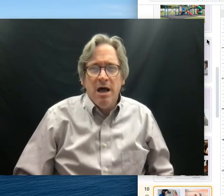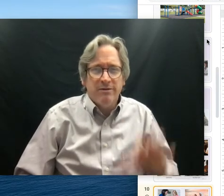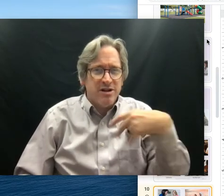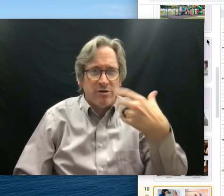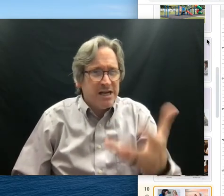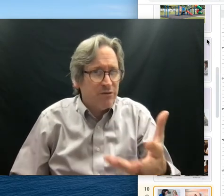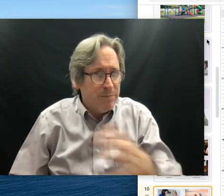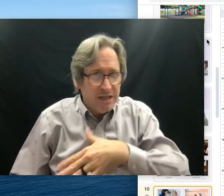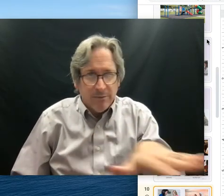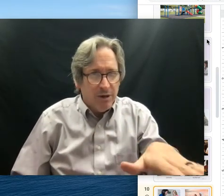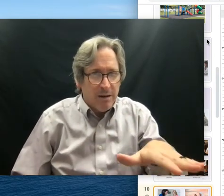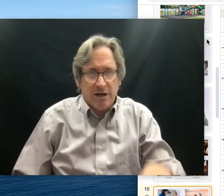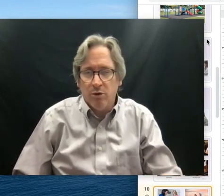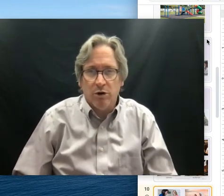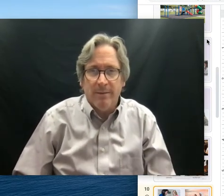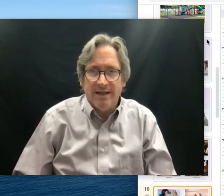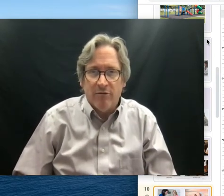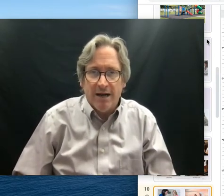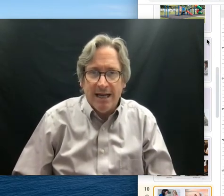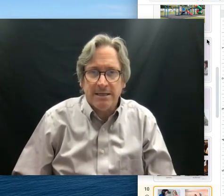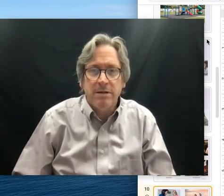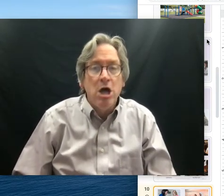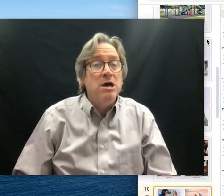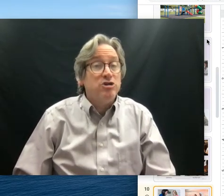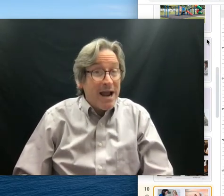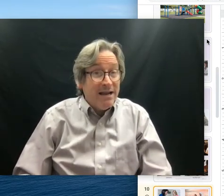there's another sign for building but i'm not going to worry about that right yet track and